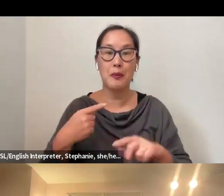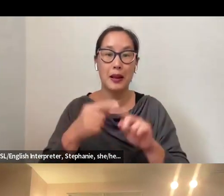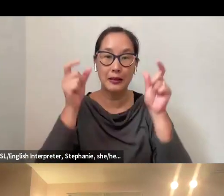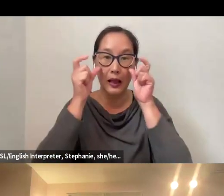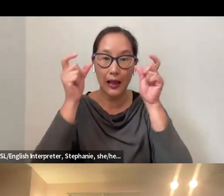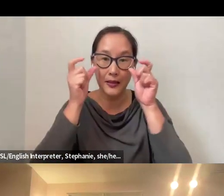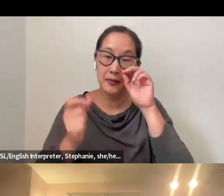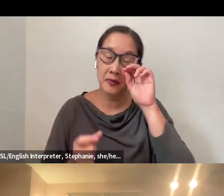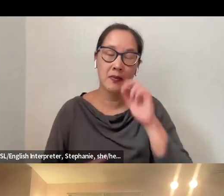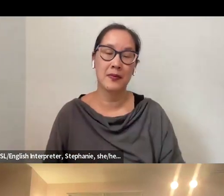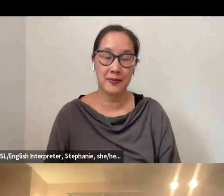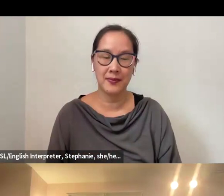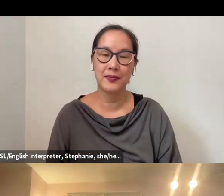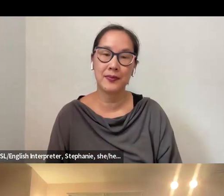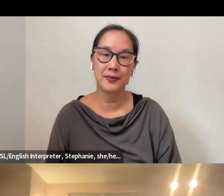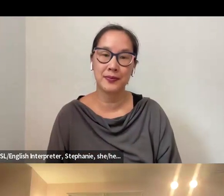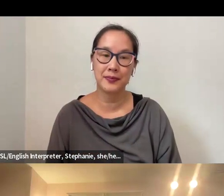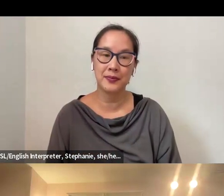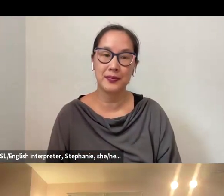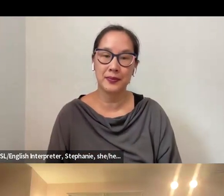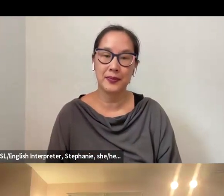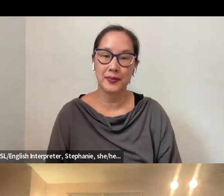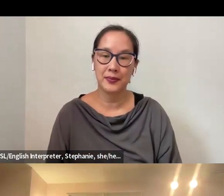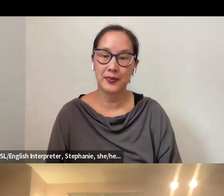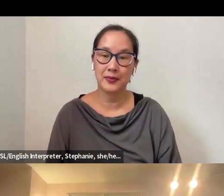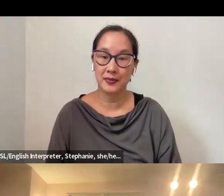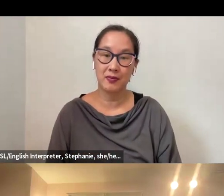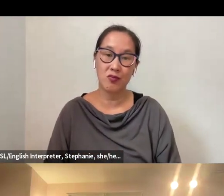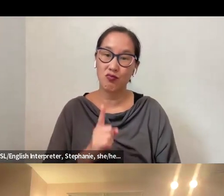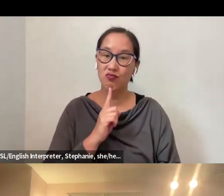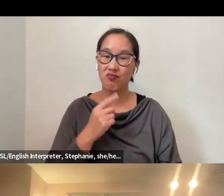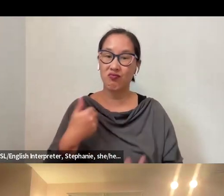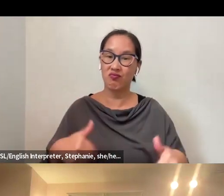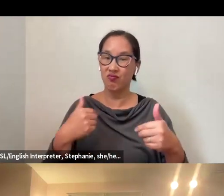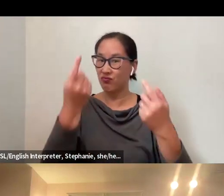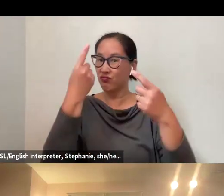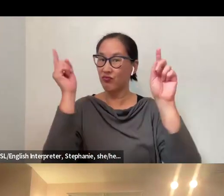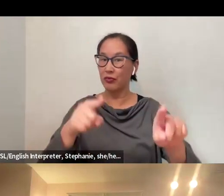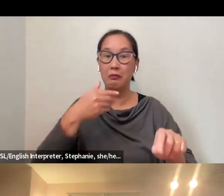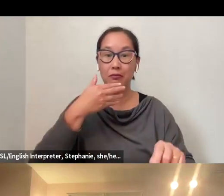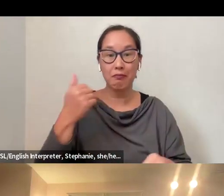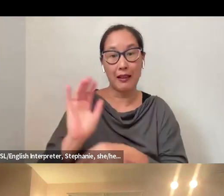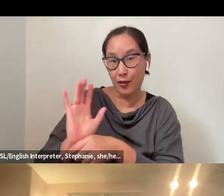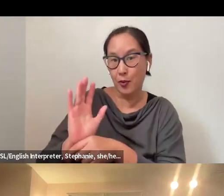I, I really agree with the fact that the best films come from truth.